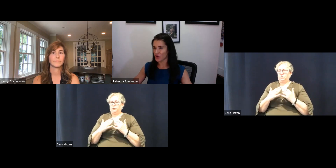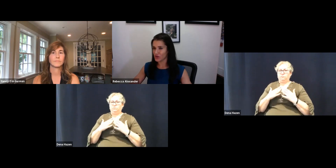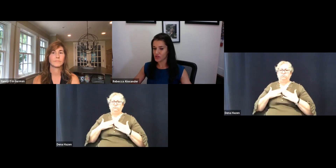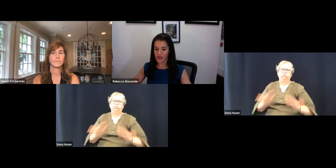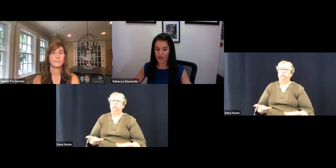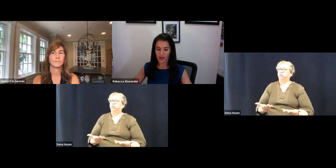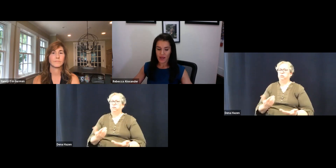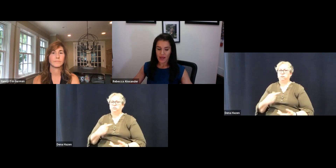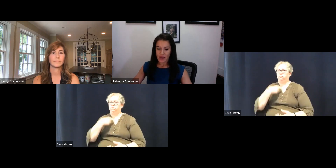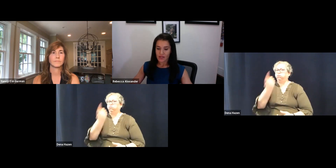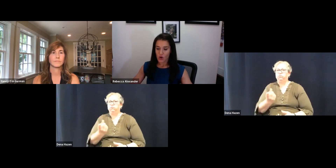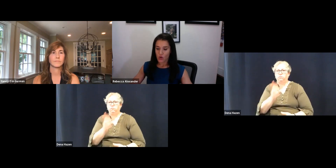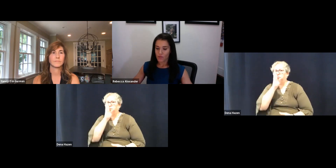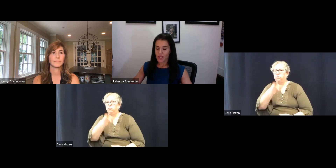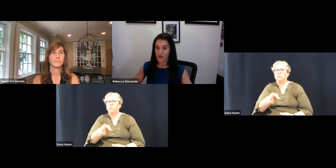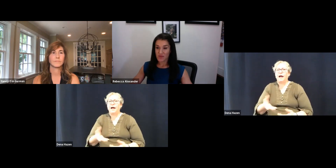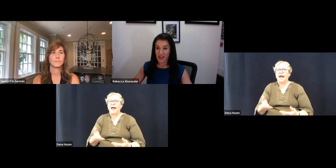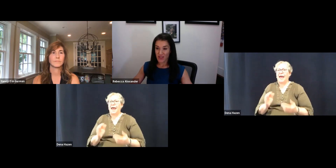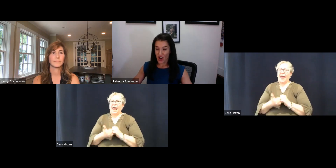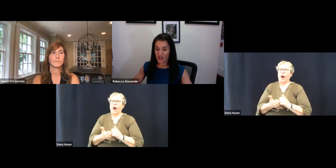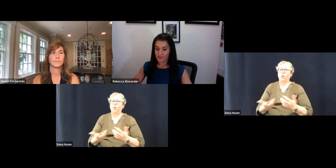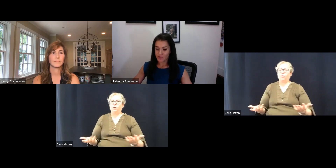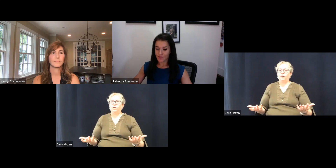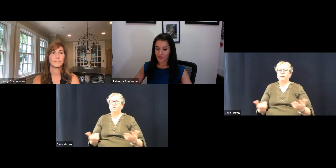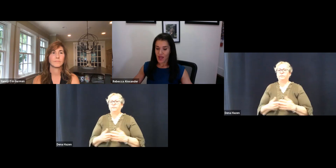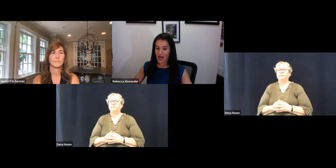So to speak. So here's my thought.